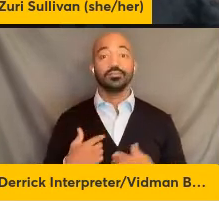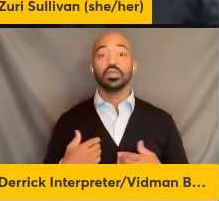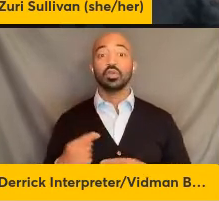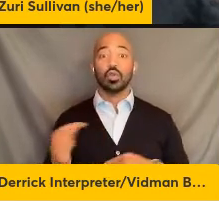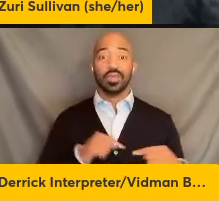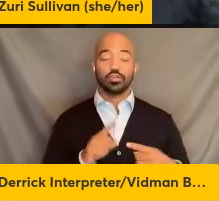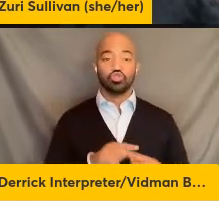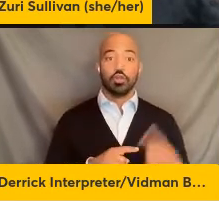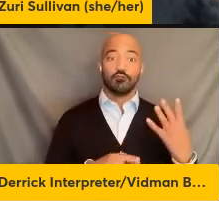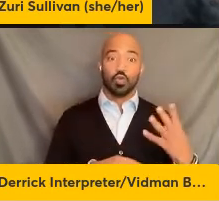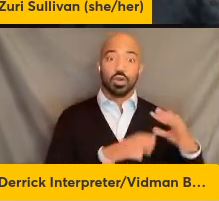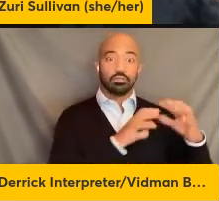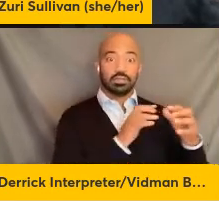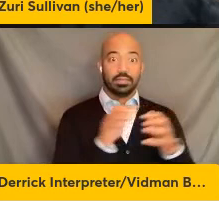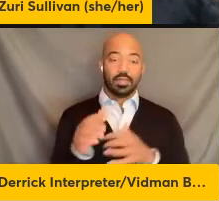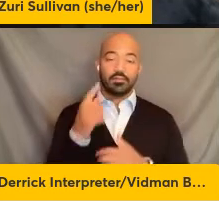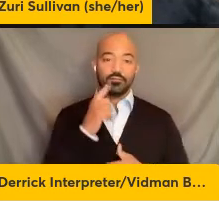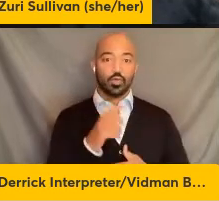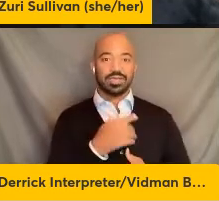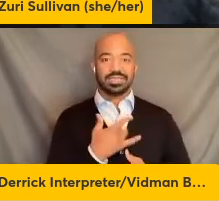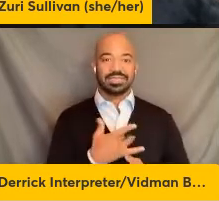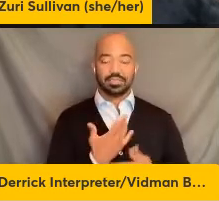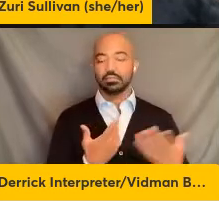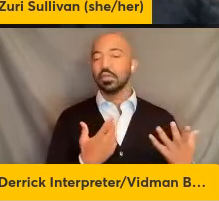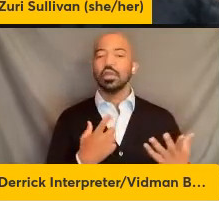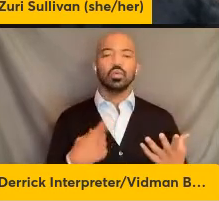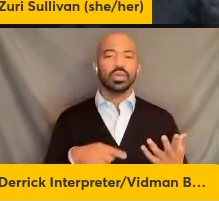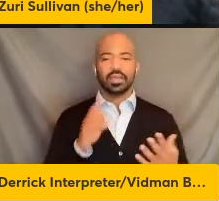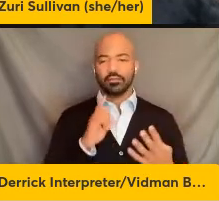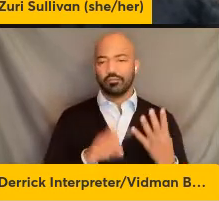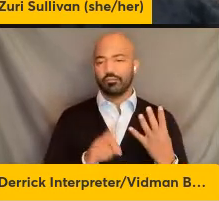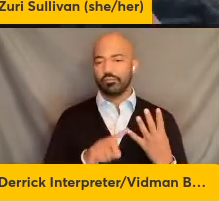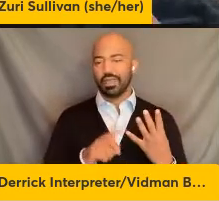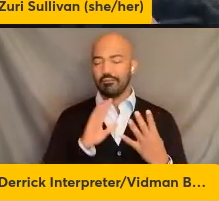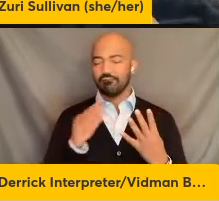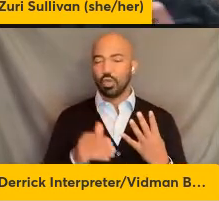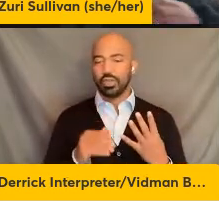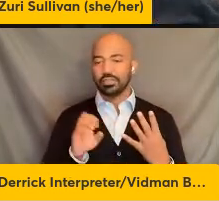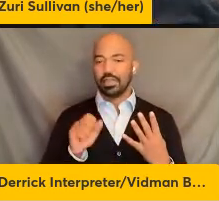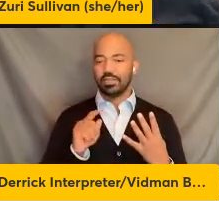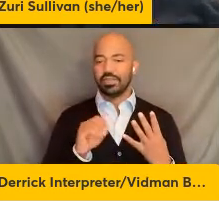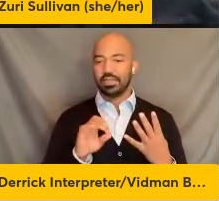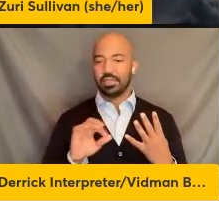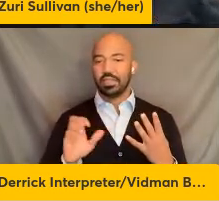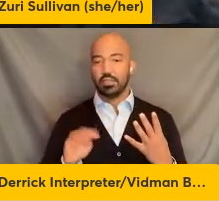of epithelial sensing, we particularly focused on this fourth mode in which epithelial cells might communicate with immune